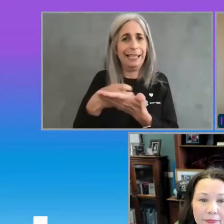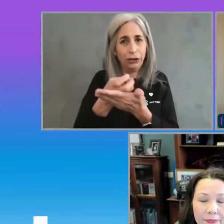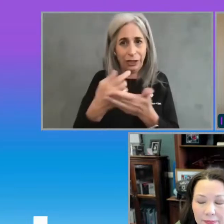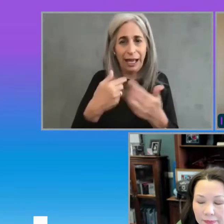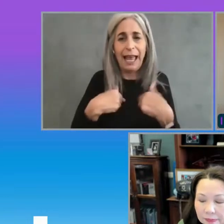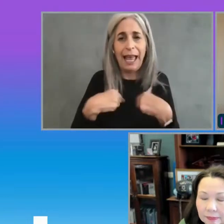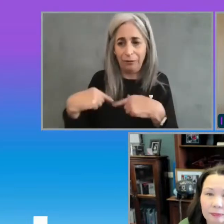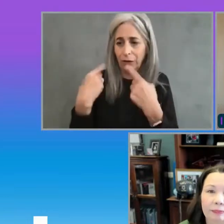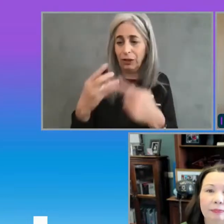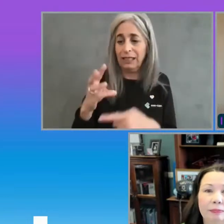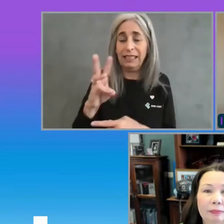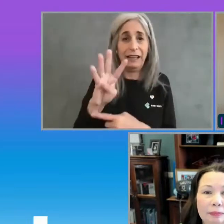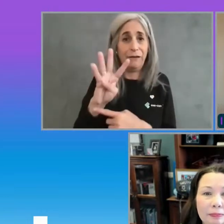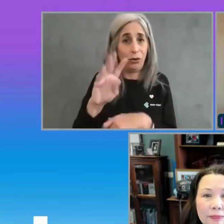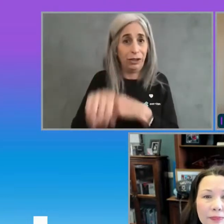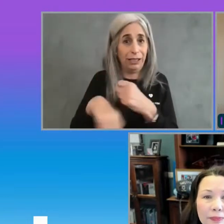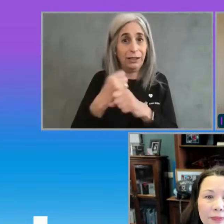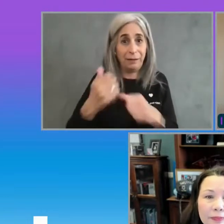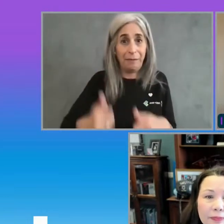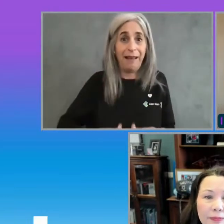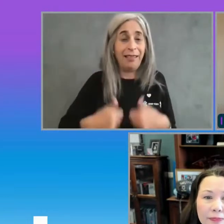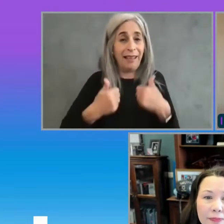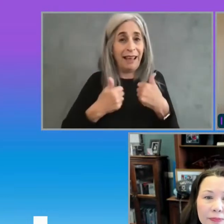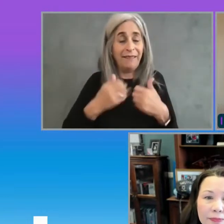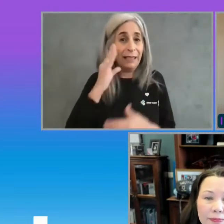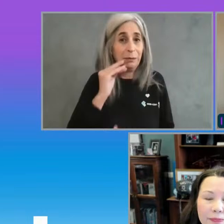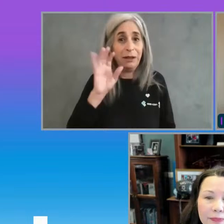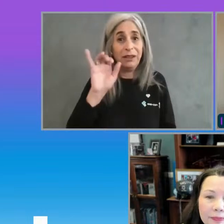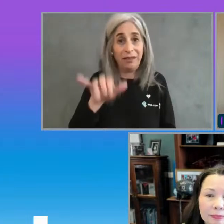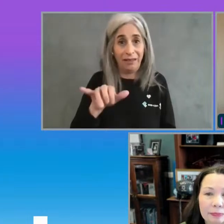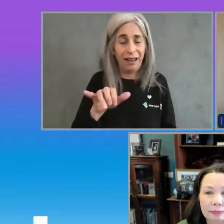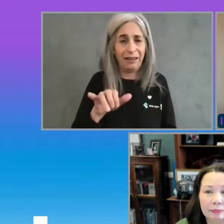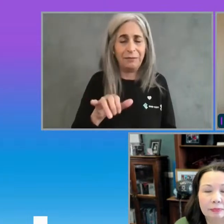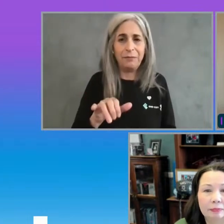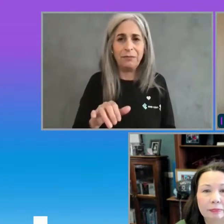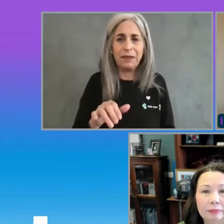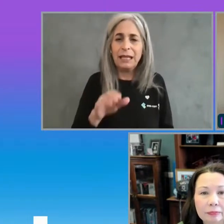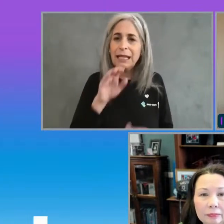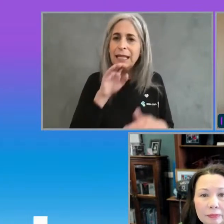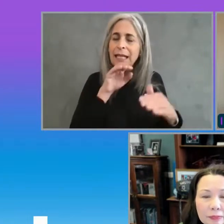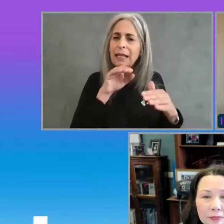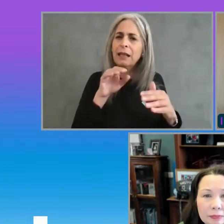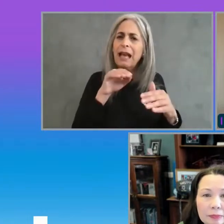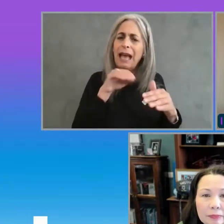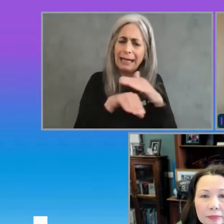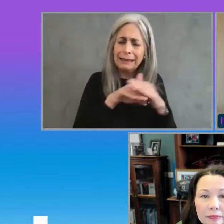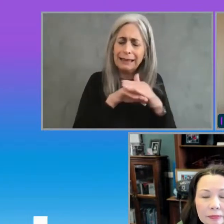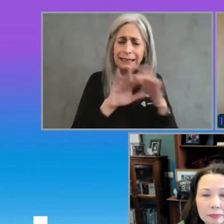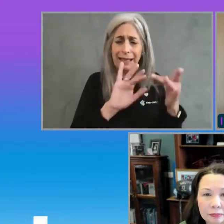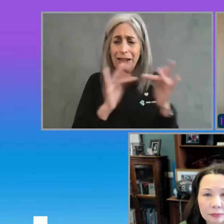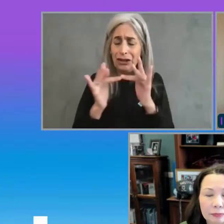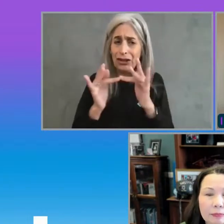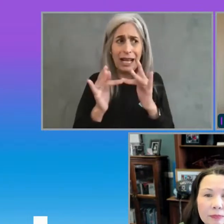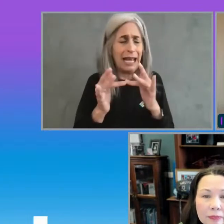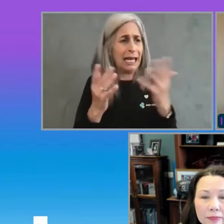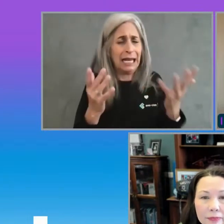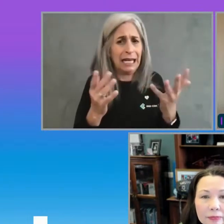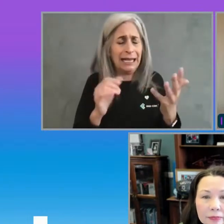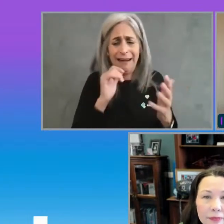seizures for the last 64 years. The issue of access to the